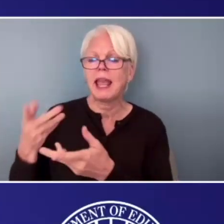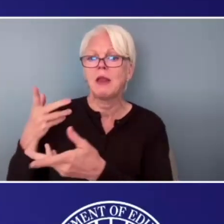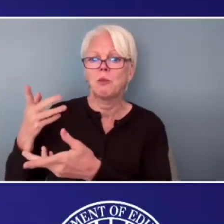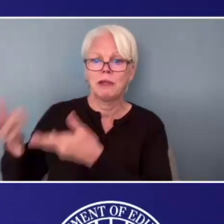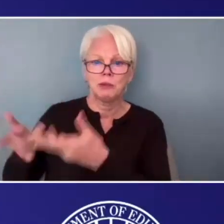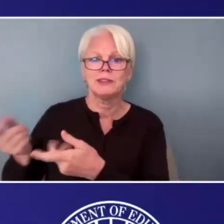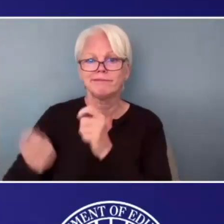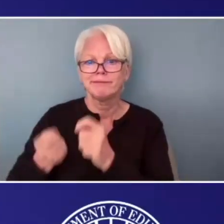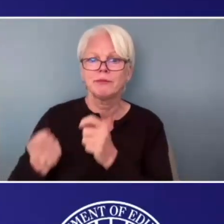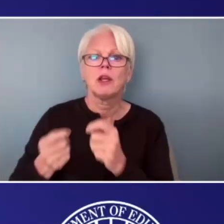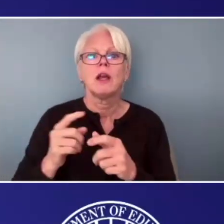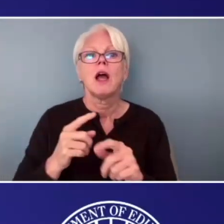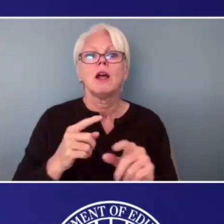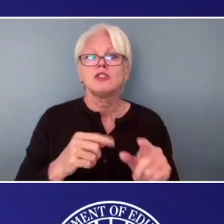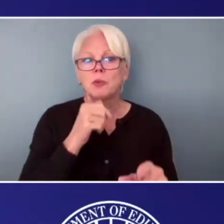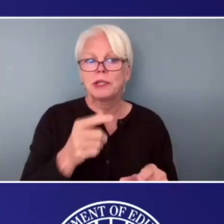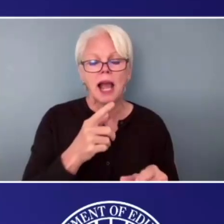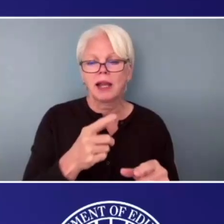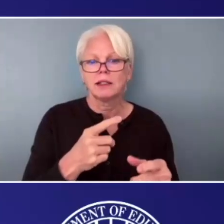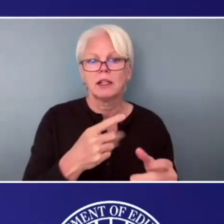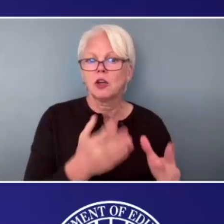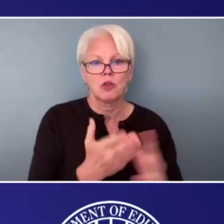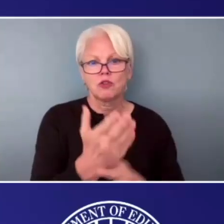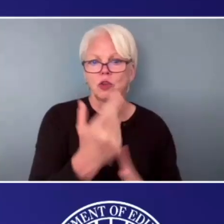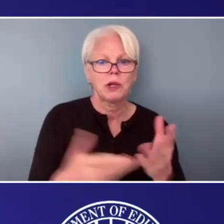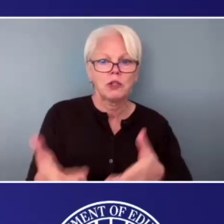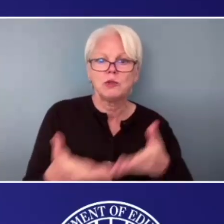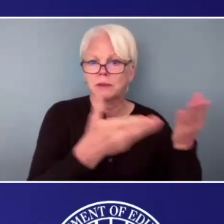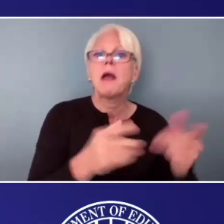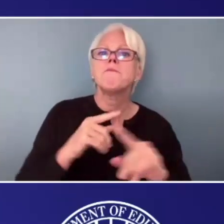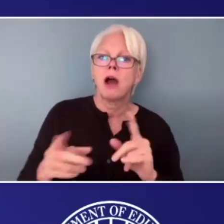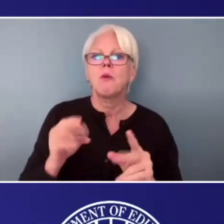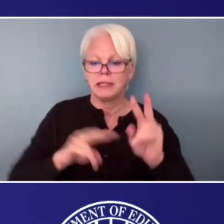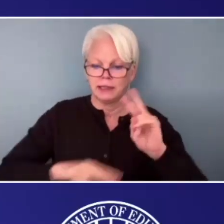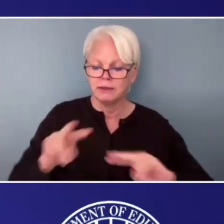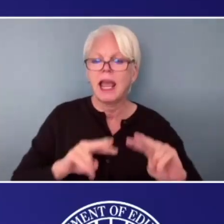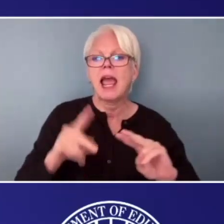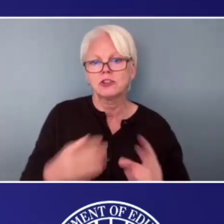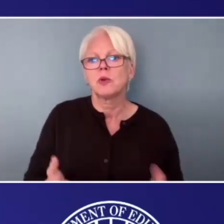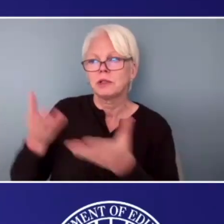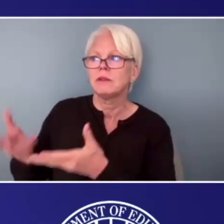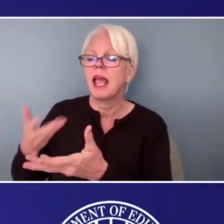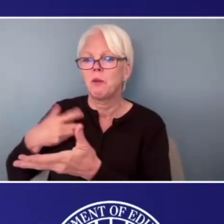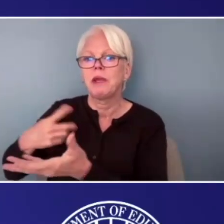you submitted, but we did receive them and we did talk about them, which is why we're going back and taking a look at some things and trying to clean